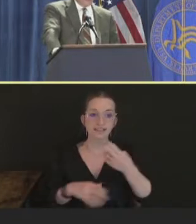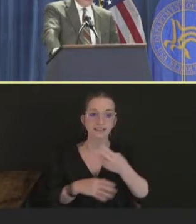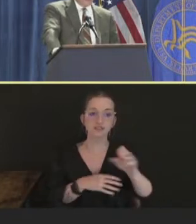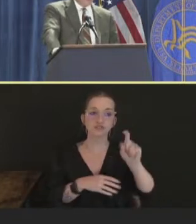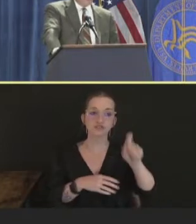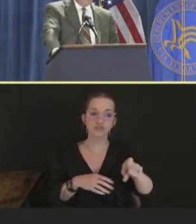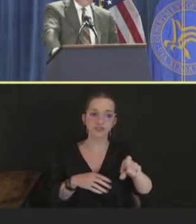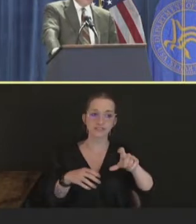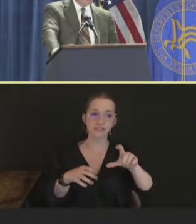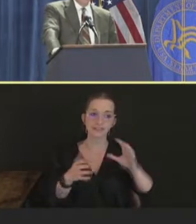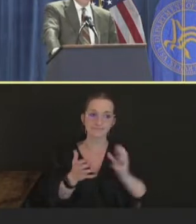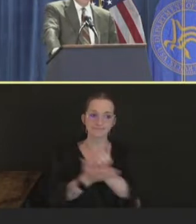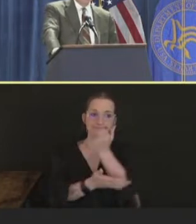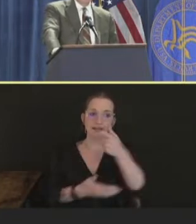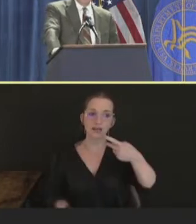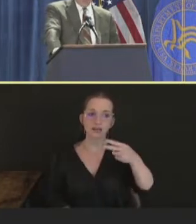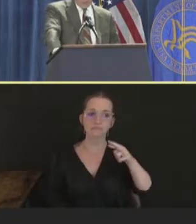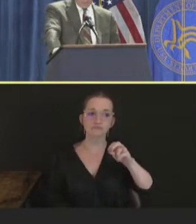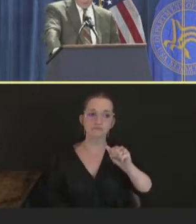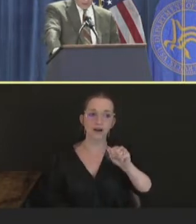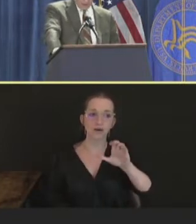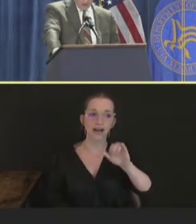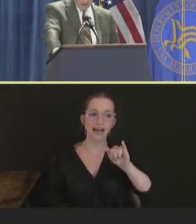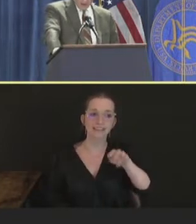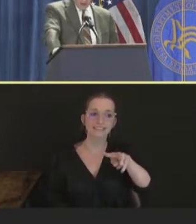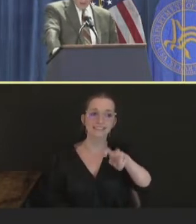so that they are first, right, and credible.